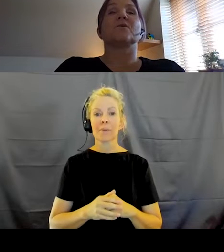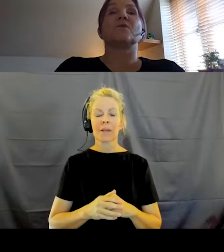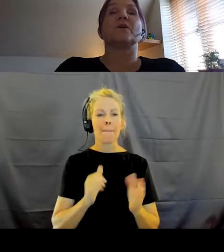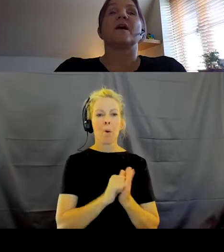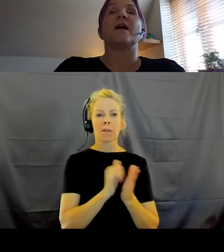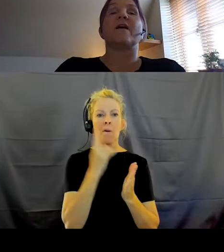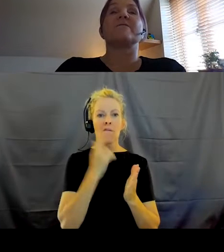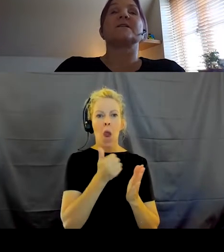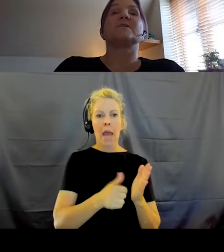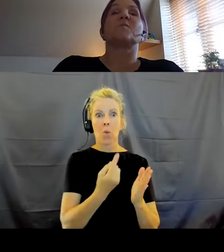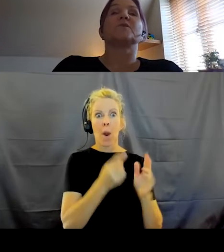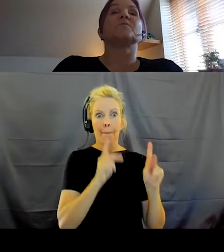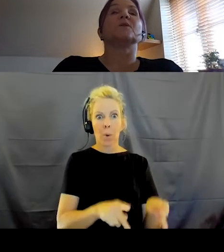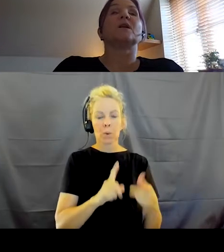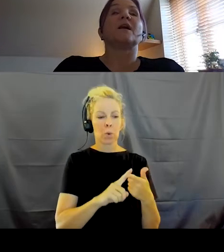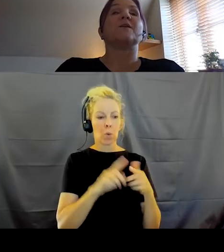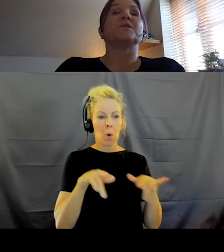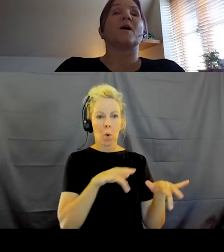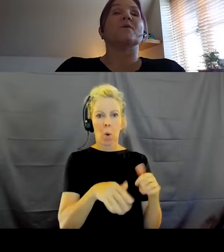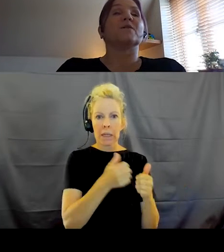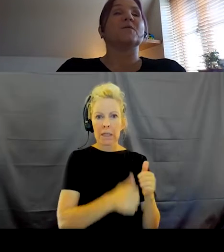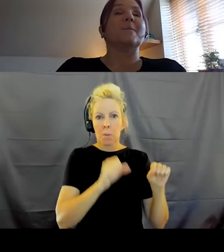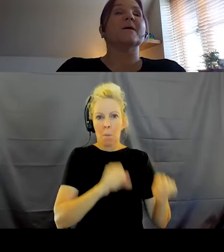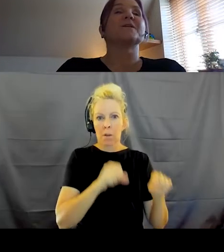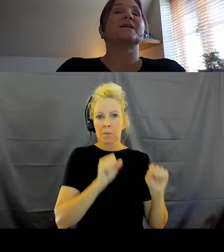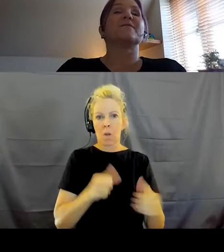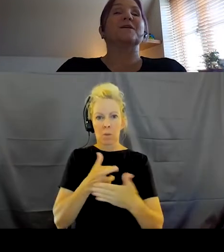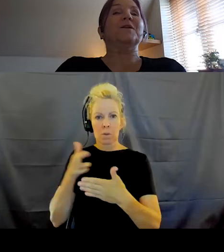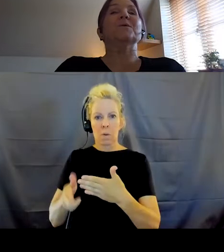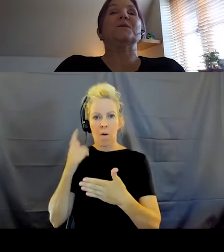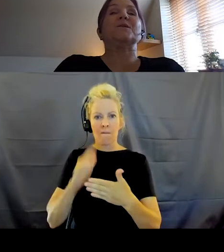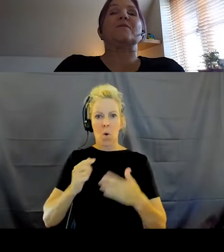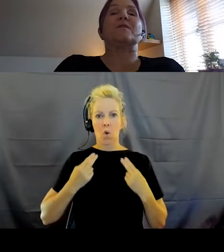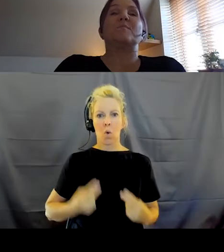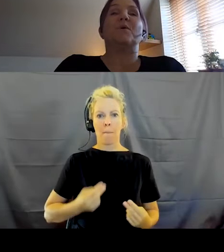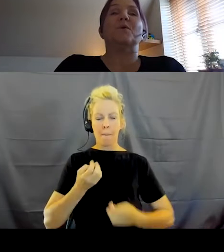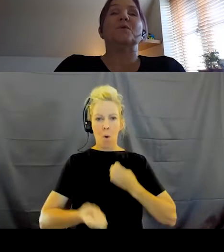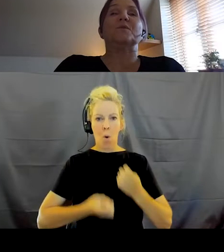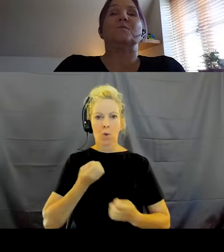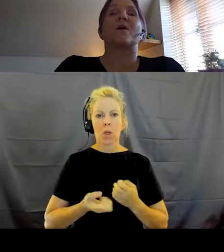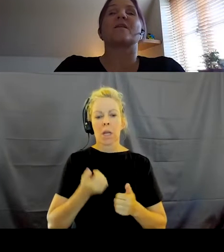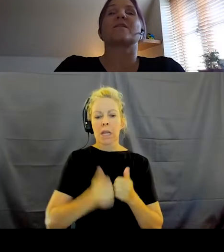record every single possible outcome of human emotion, every nuance, every pause, breath,